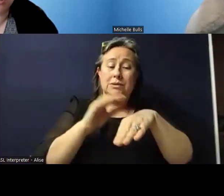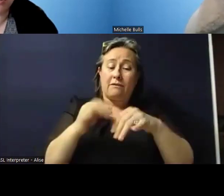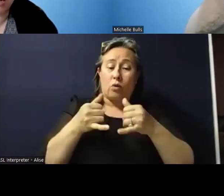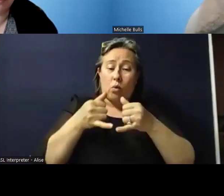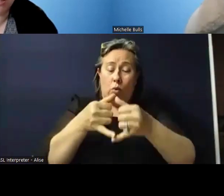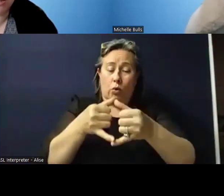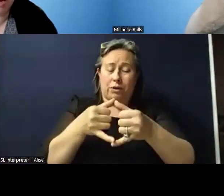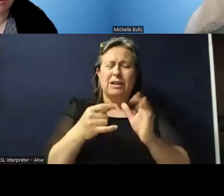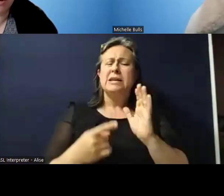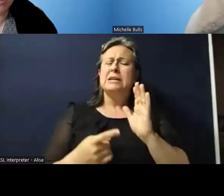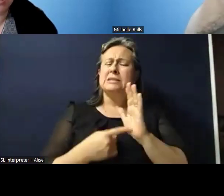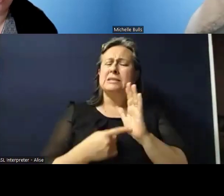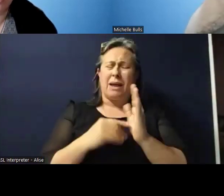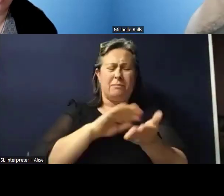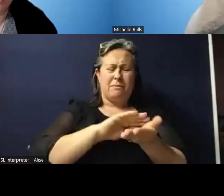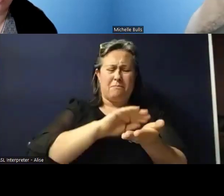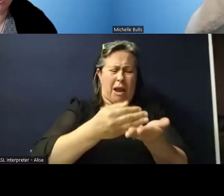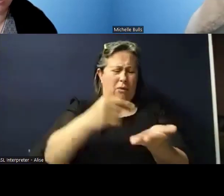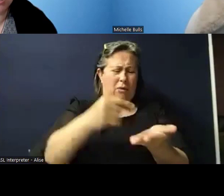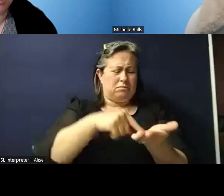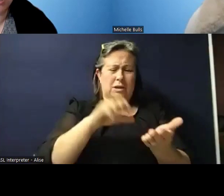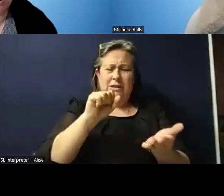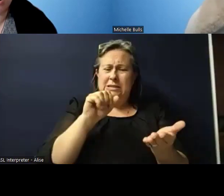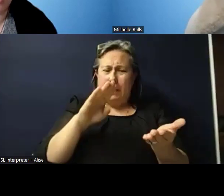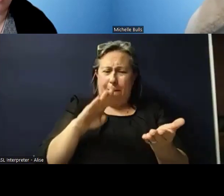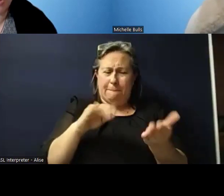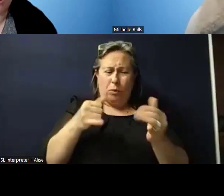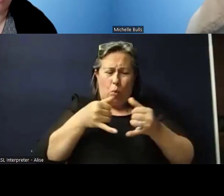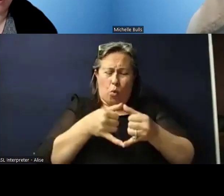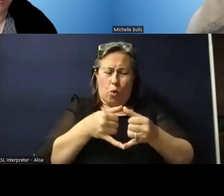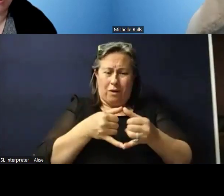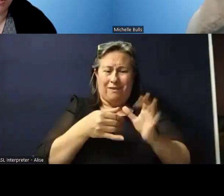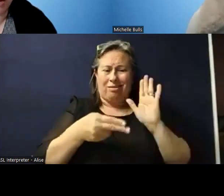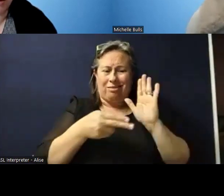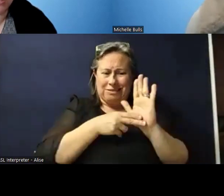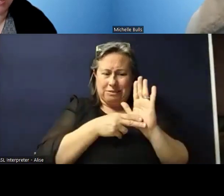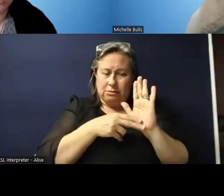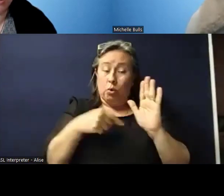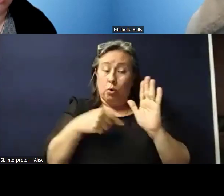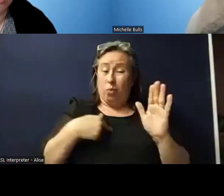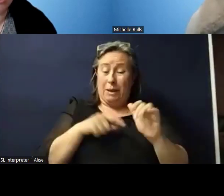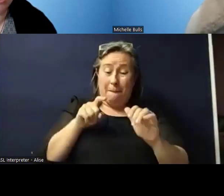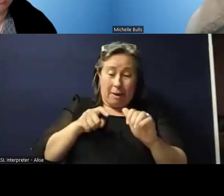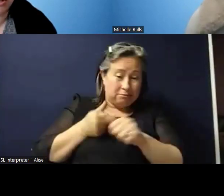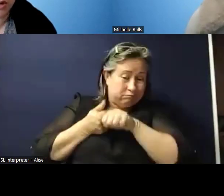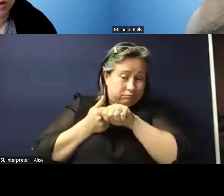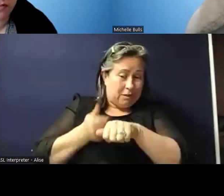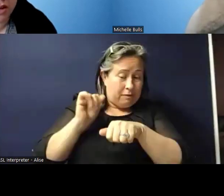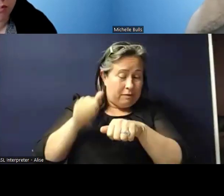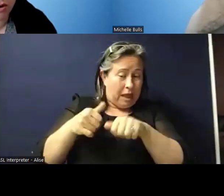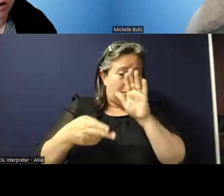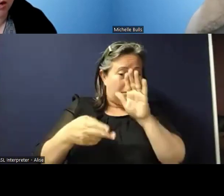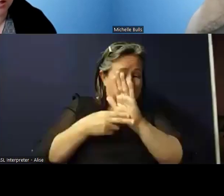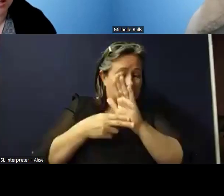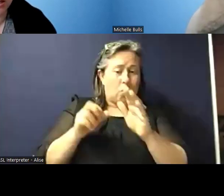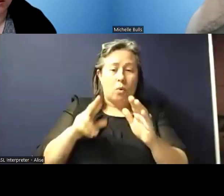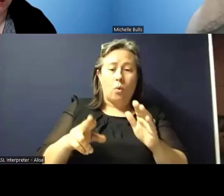sometimes the amount of the subawards are listed. Are we bound by those amounts as opposed to if they were not listed?